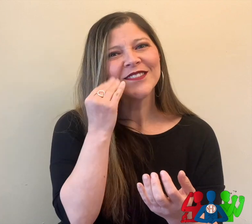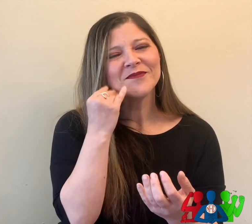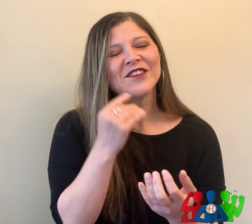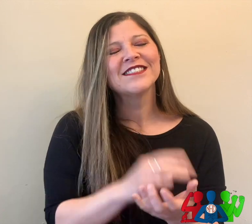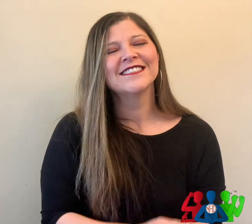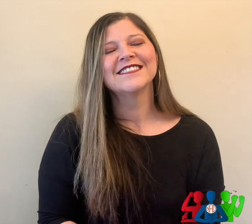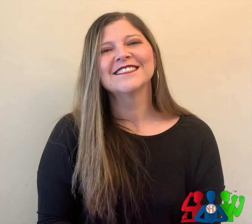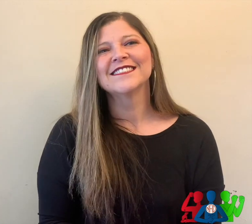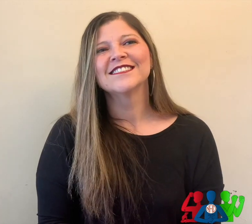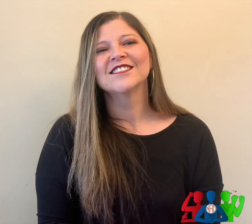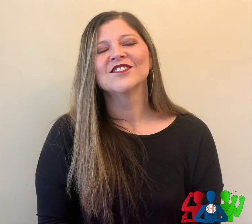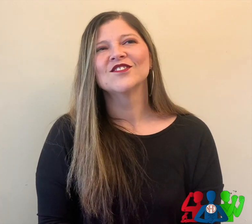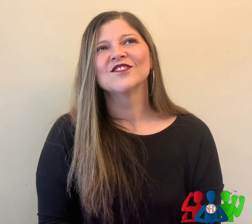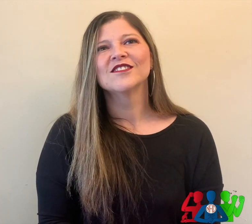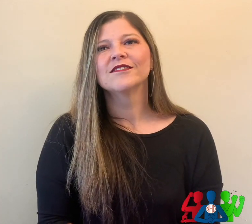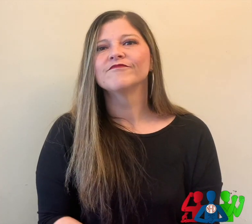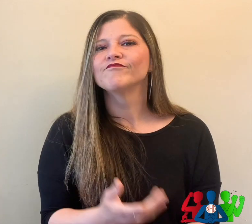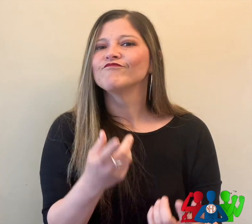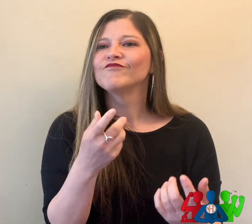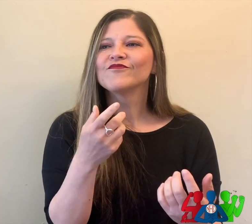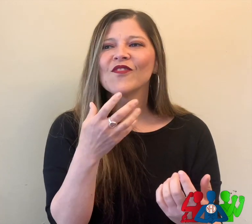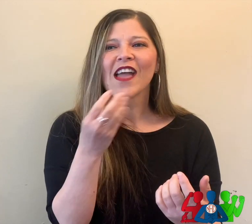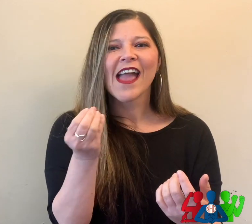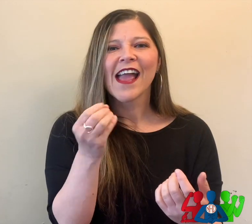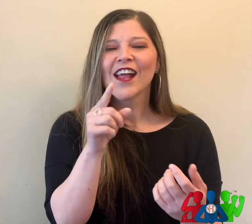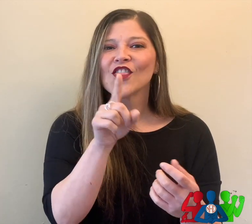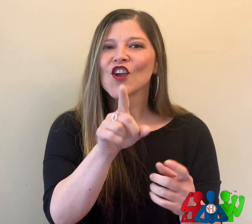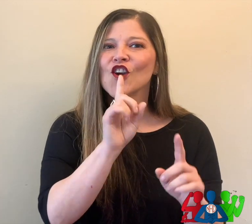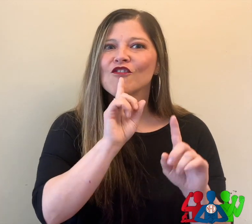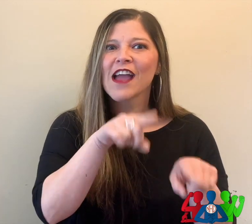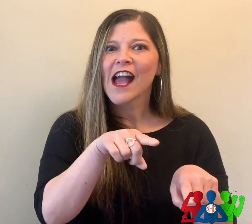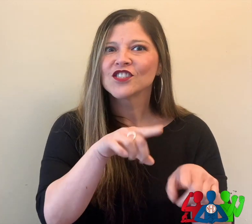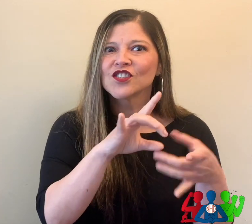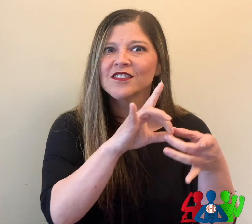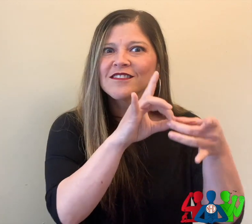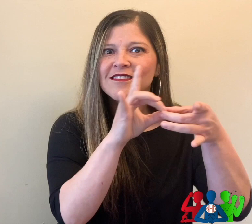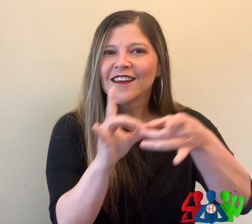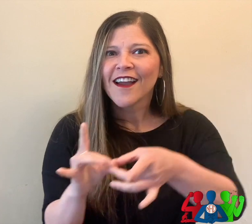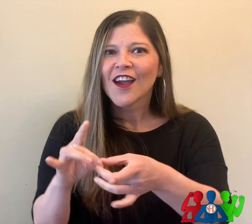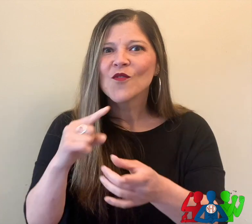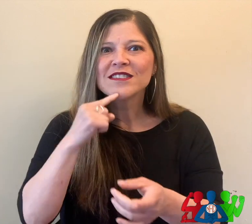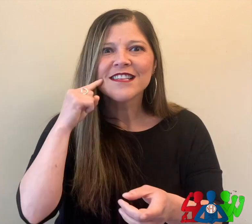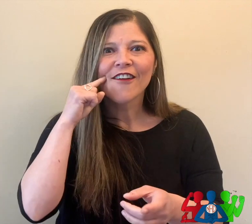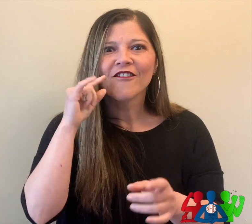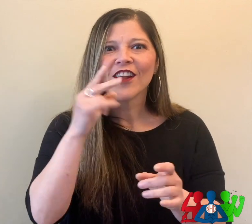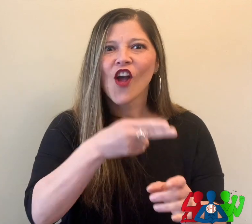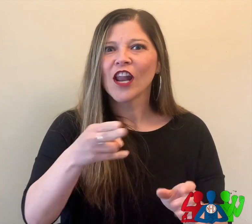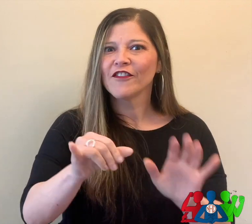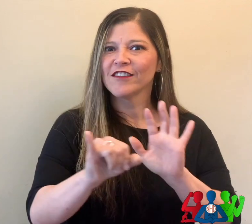questions recently to one group that really gave the group a great experience and allowed